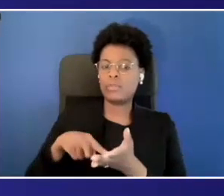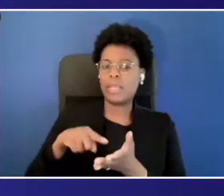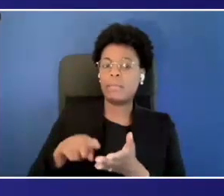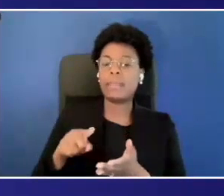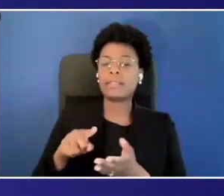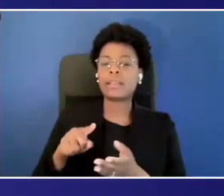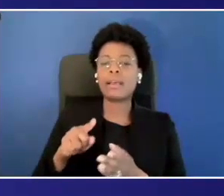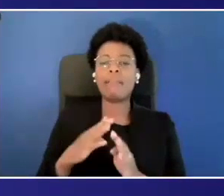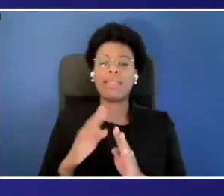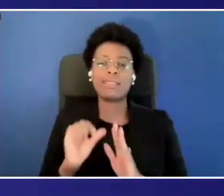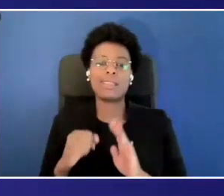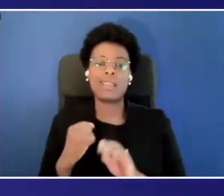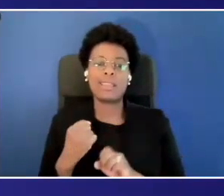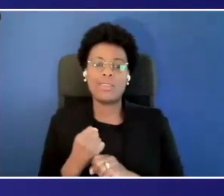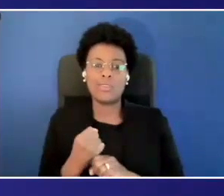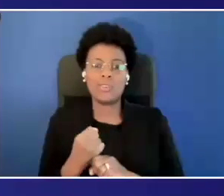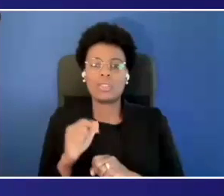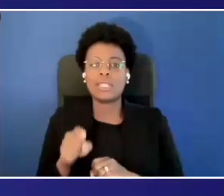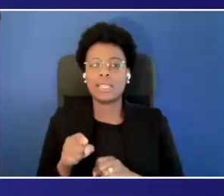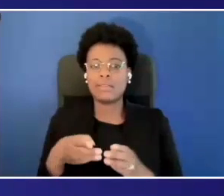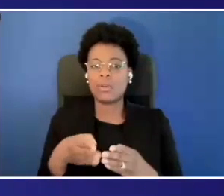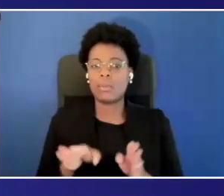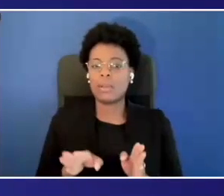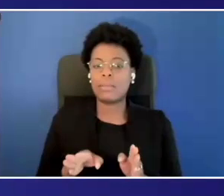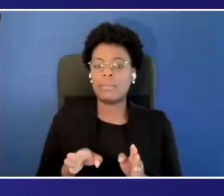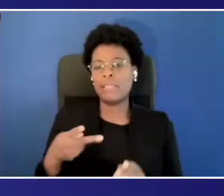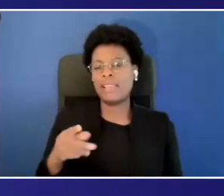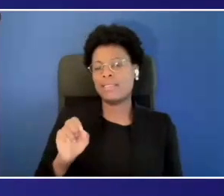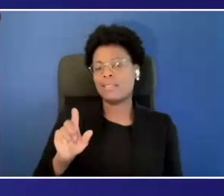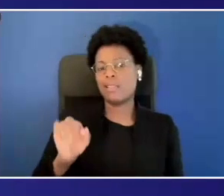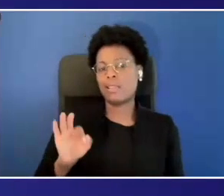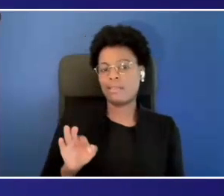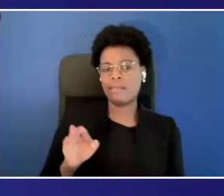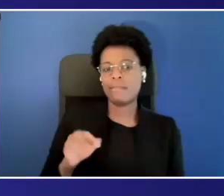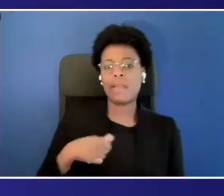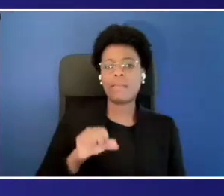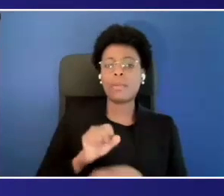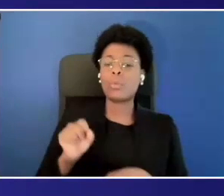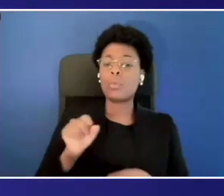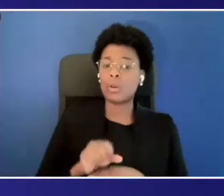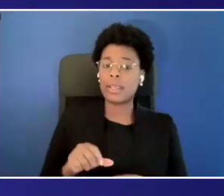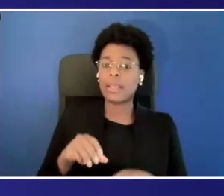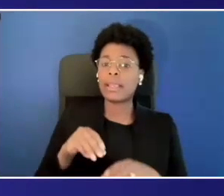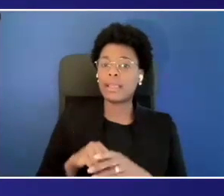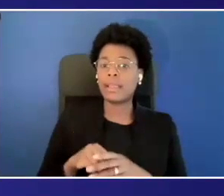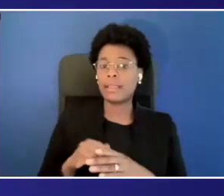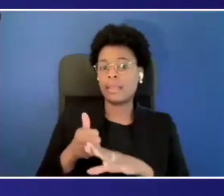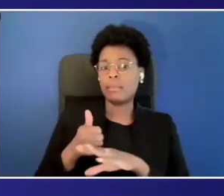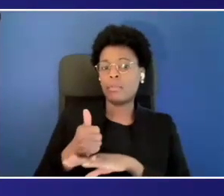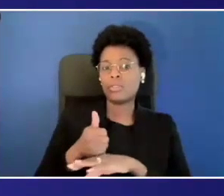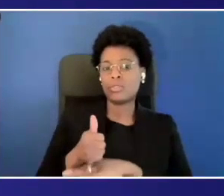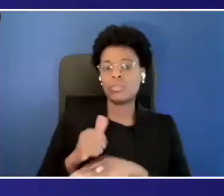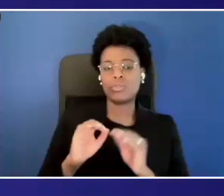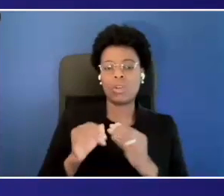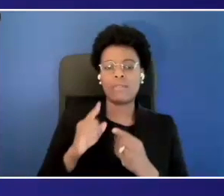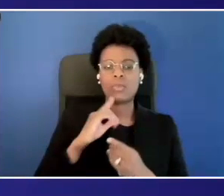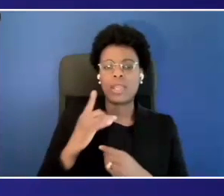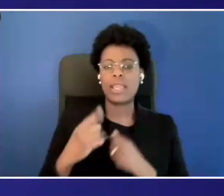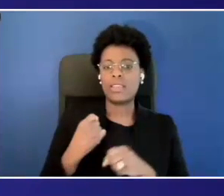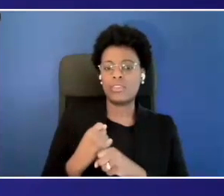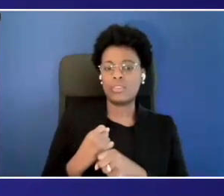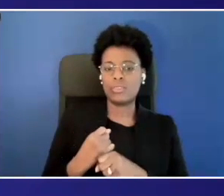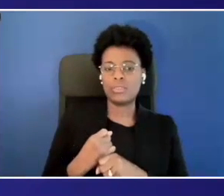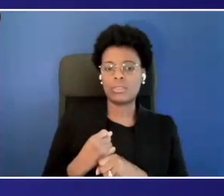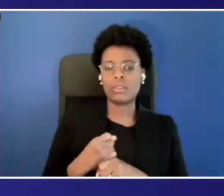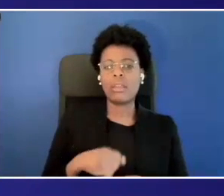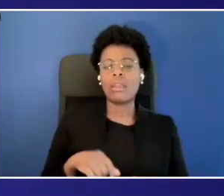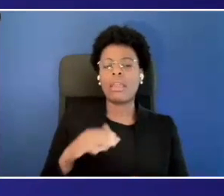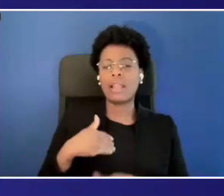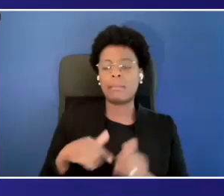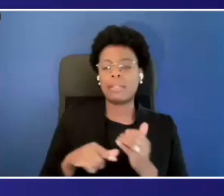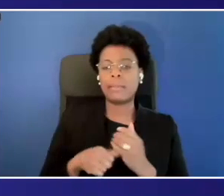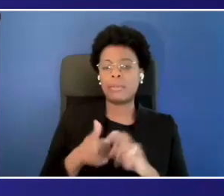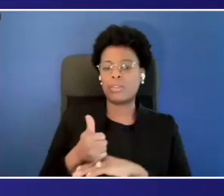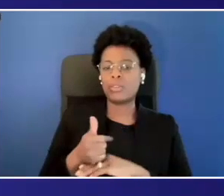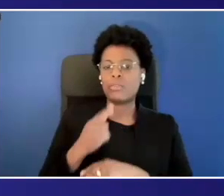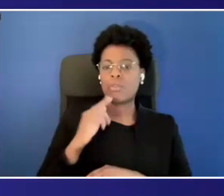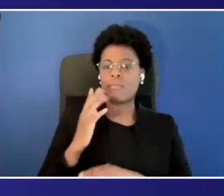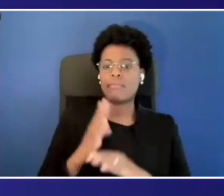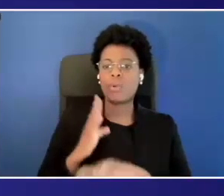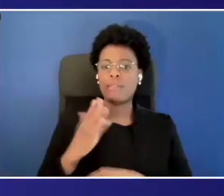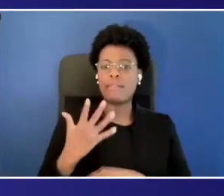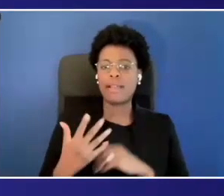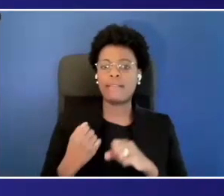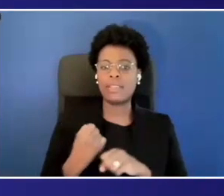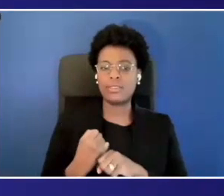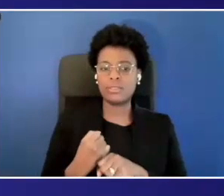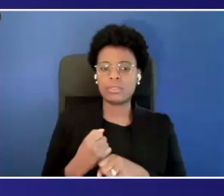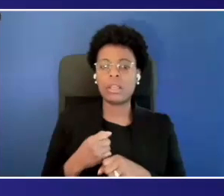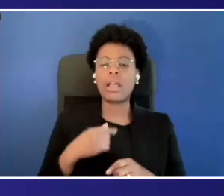I specialize in special victims crimes, meaning sex crimes, domestic violence crimes, and crimes against children. I'm in a supervisory position in our special victims division.